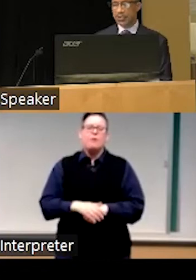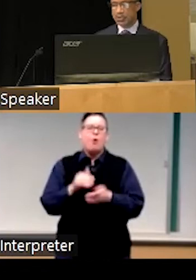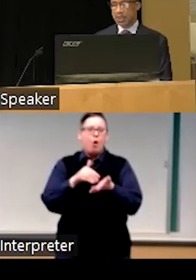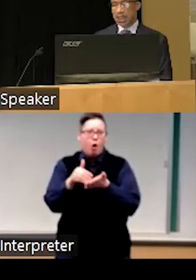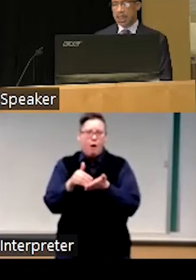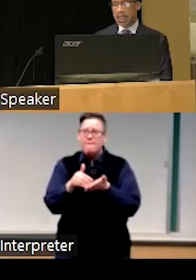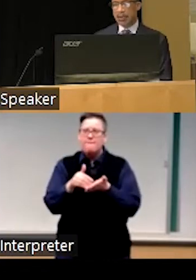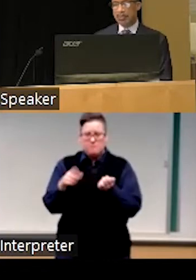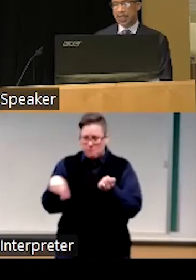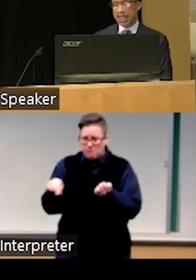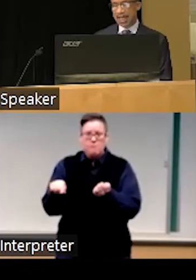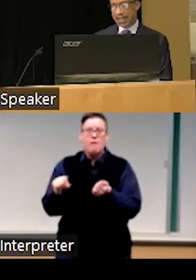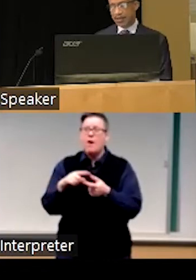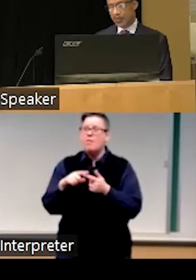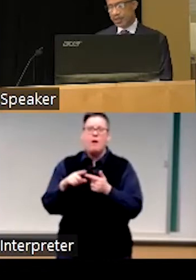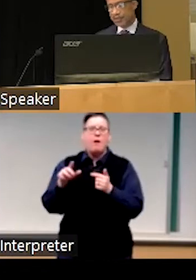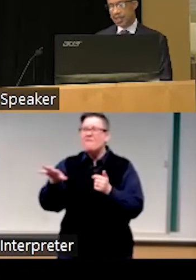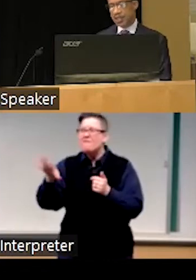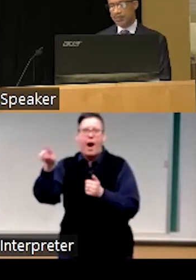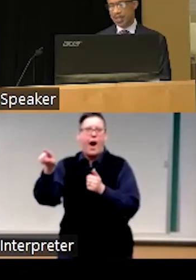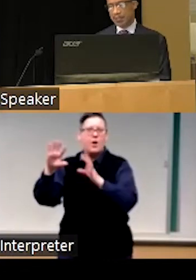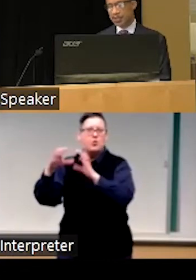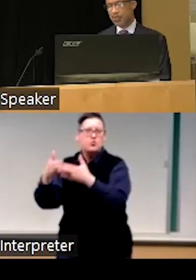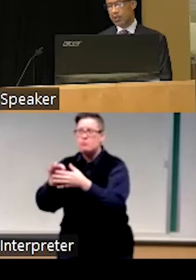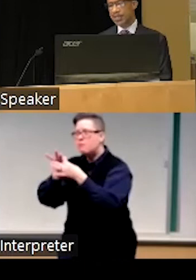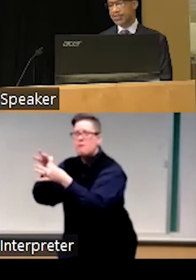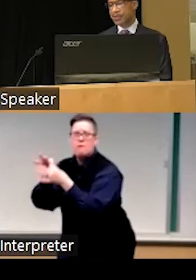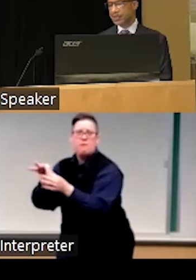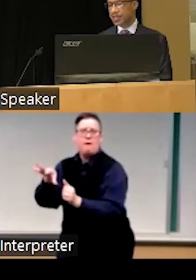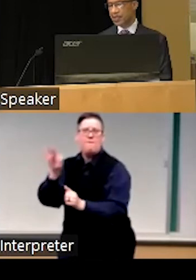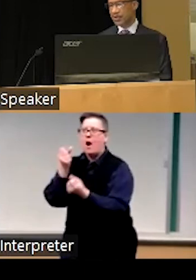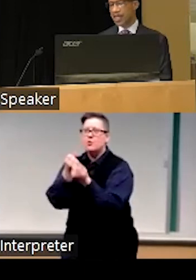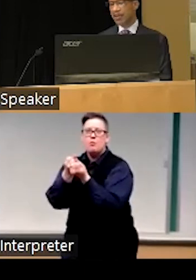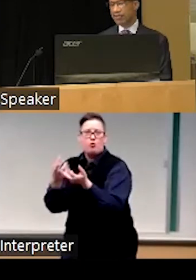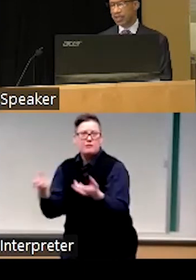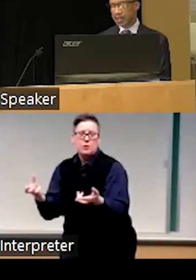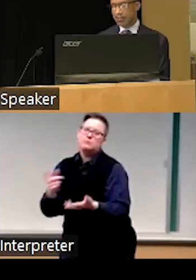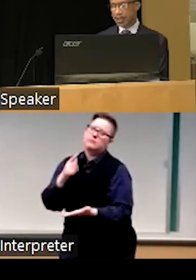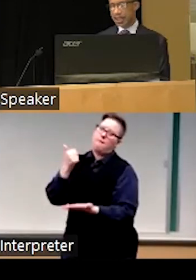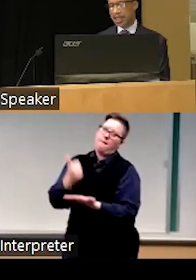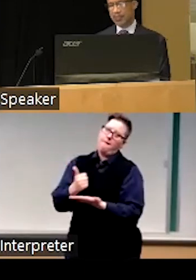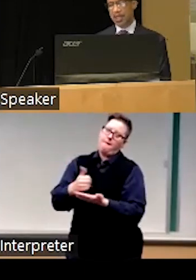to connect them with uh support resources can be very helpful in in building up